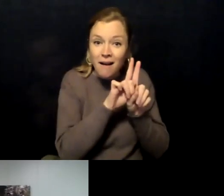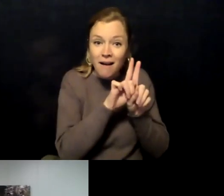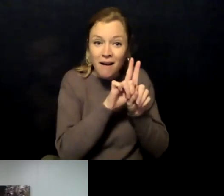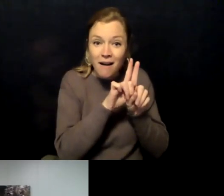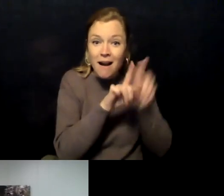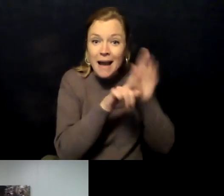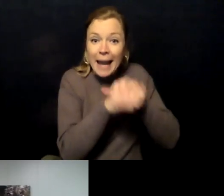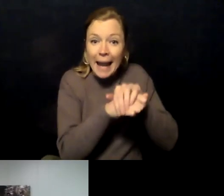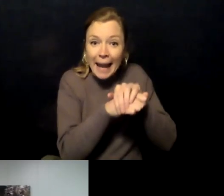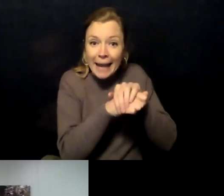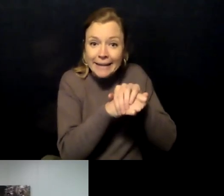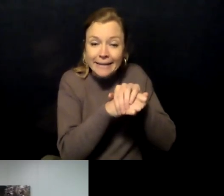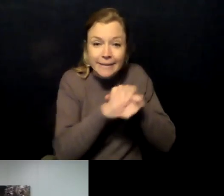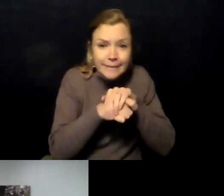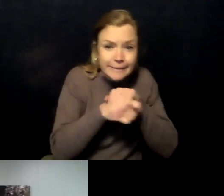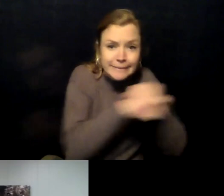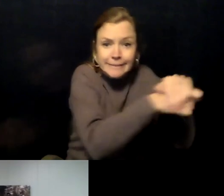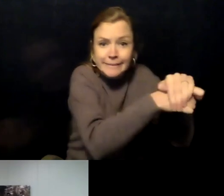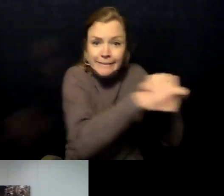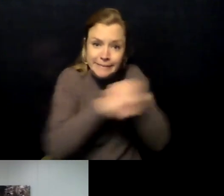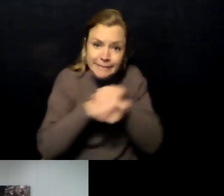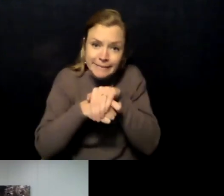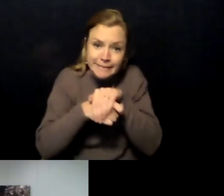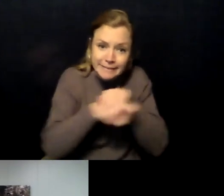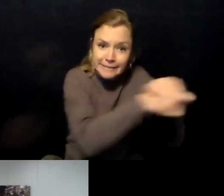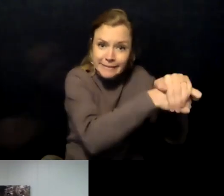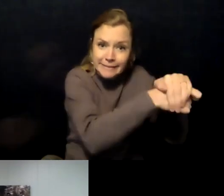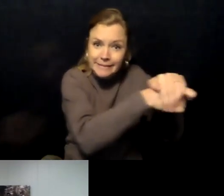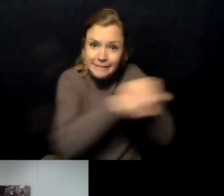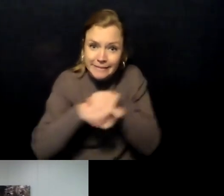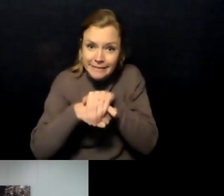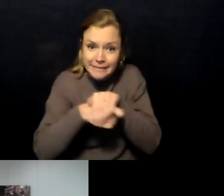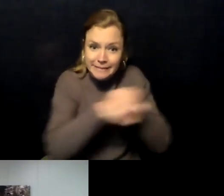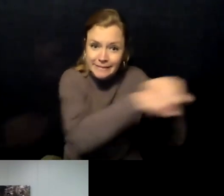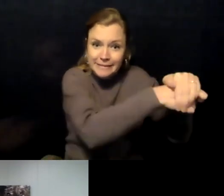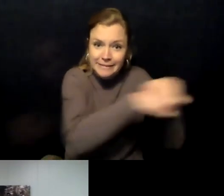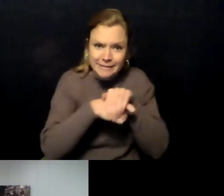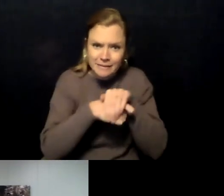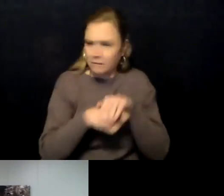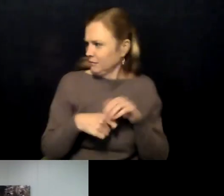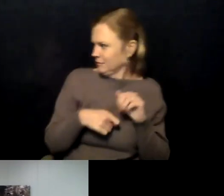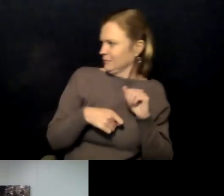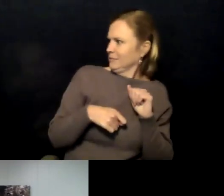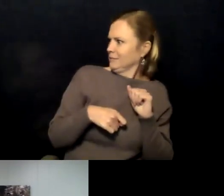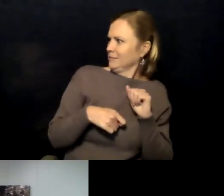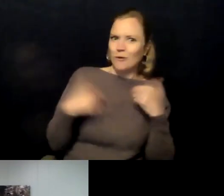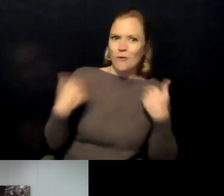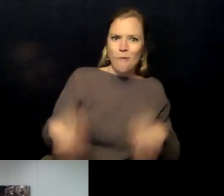And it was just- it was one of these experiences, is like yeah, you wouldn't get this experience